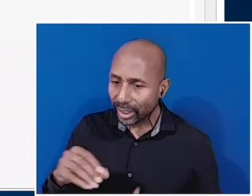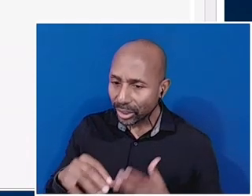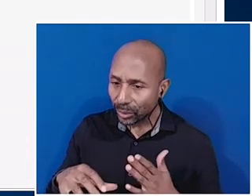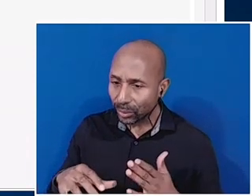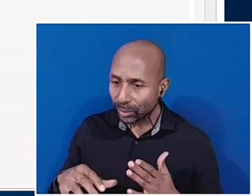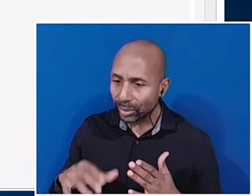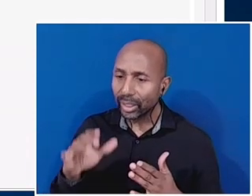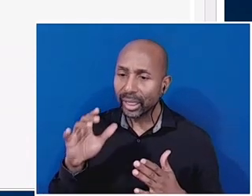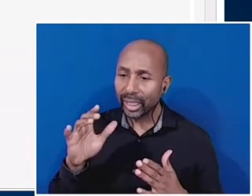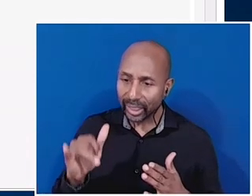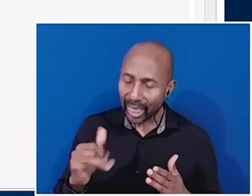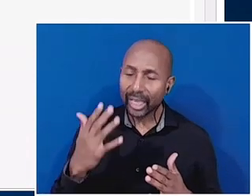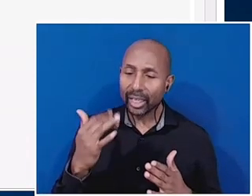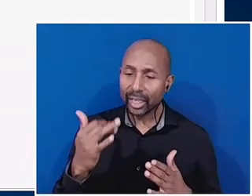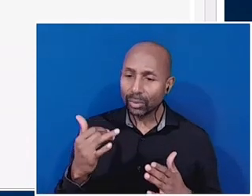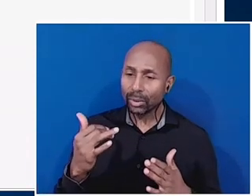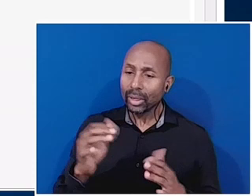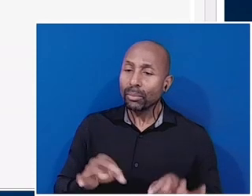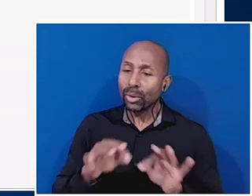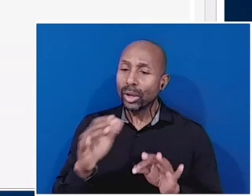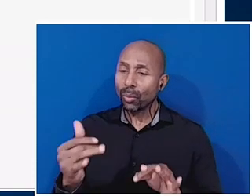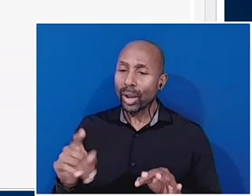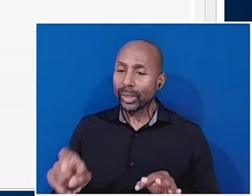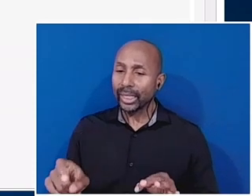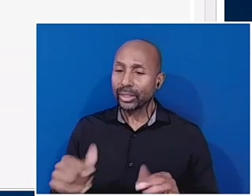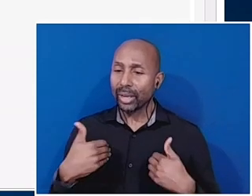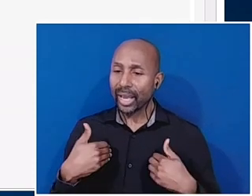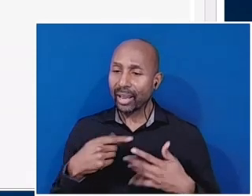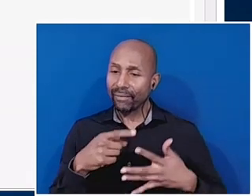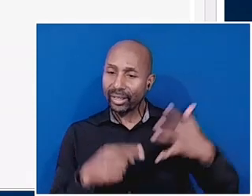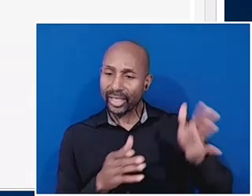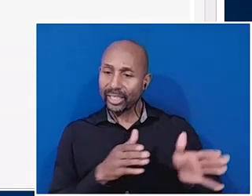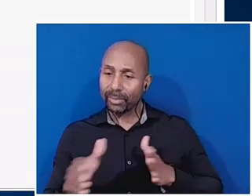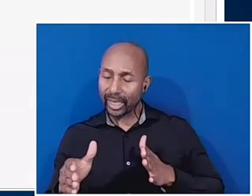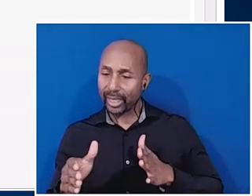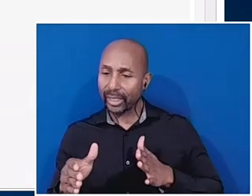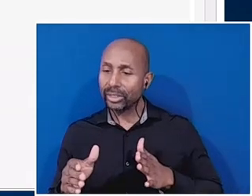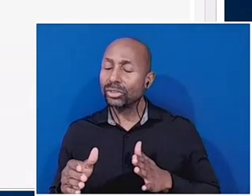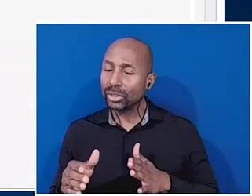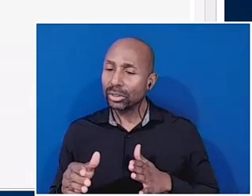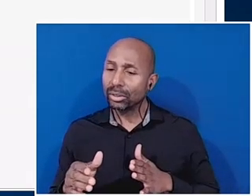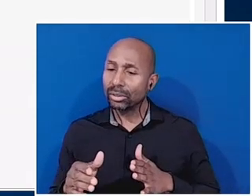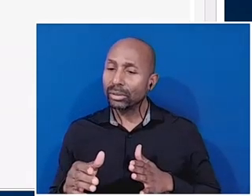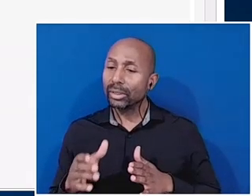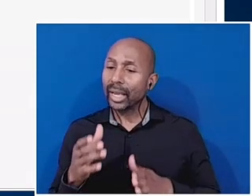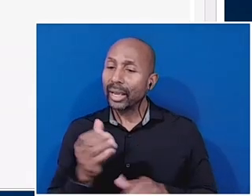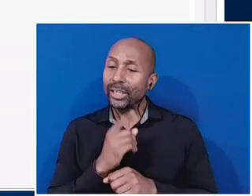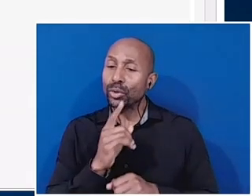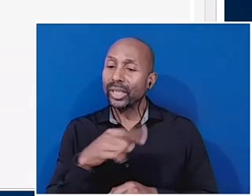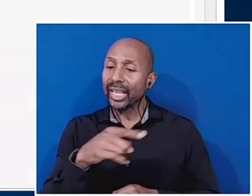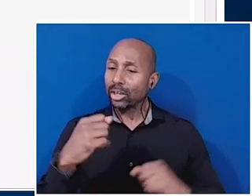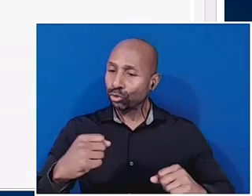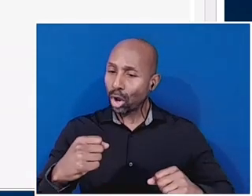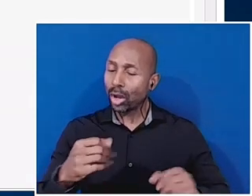itself. I- this is a little bit of a side comment, but, I had forwarded a memo in terms of racial equity and advancing